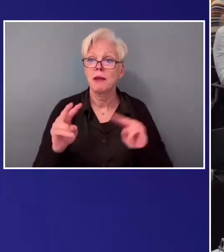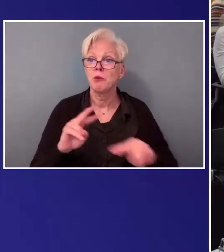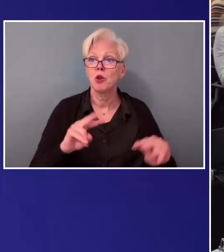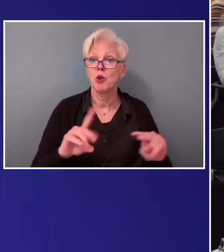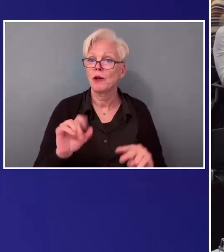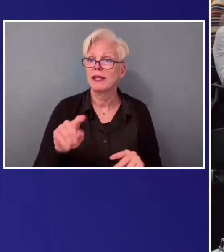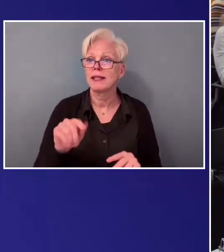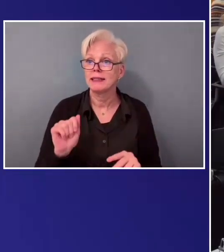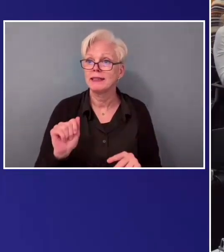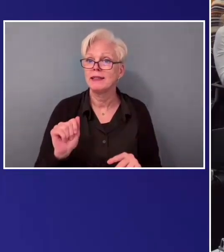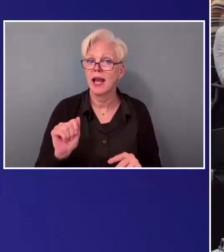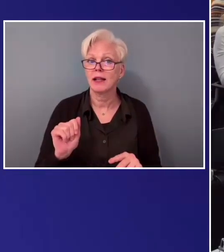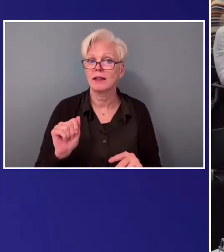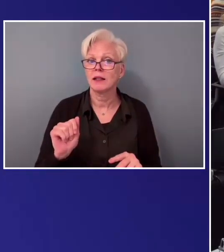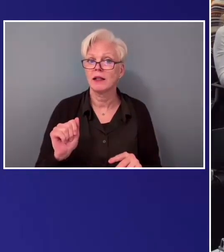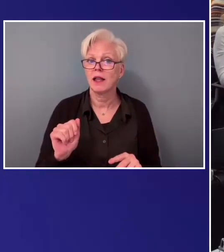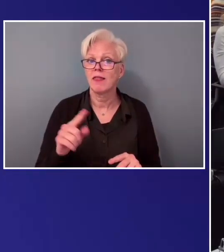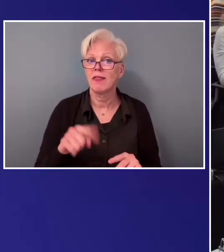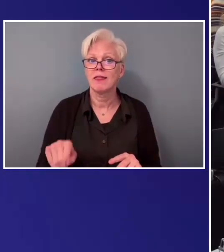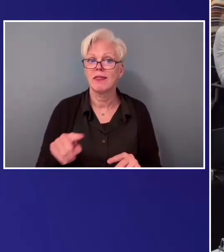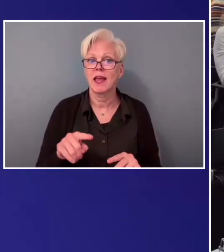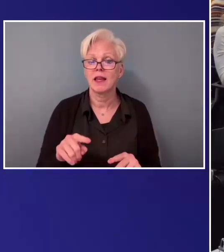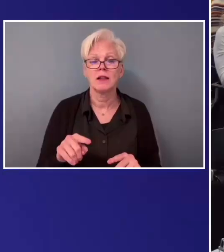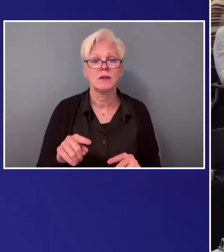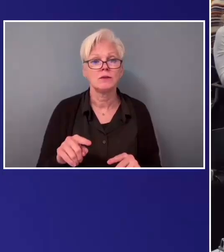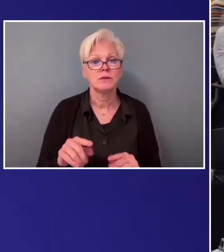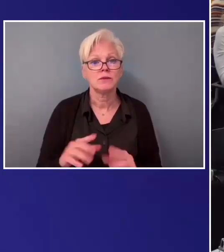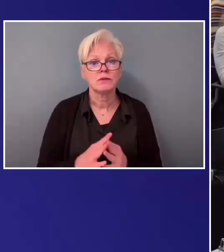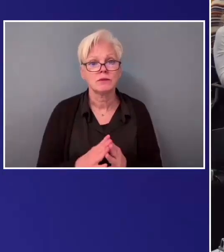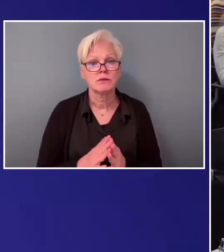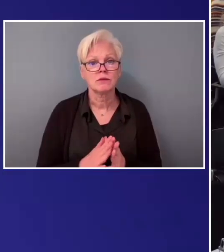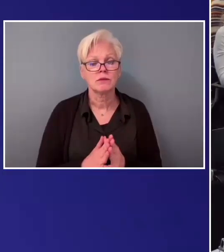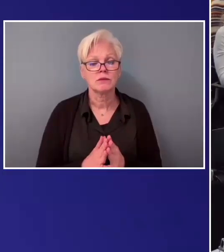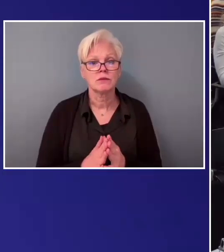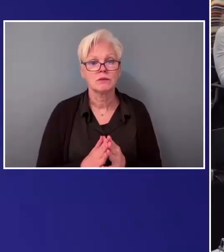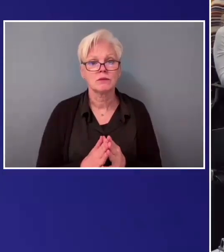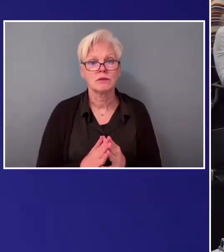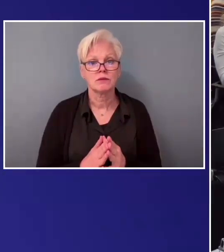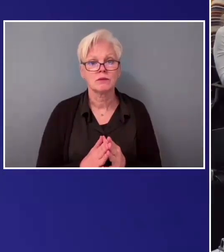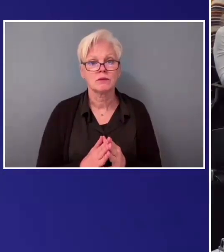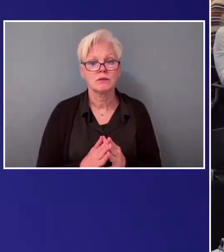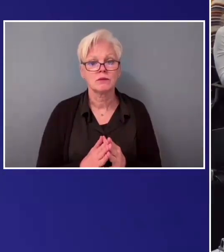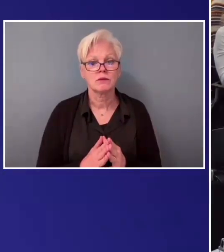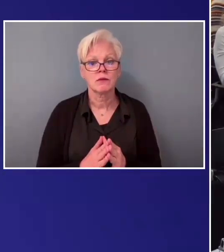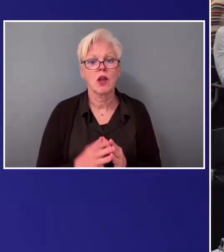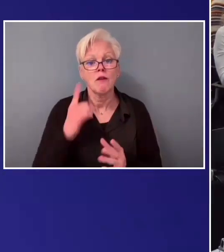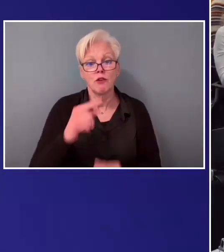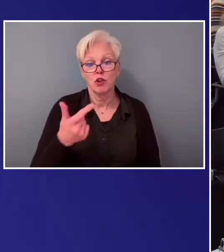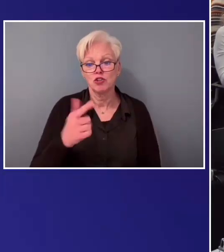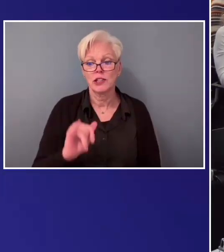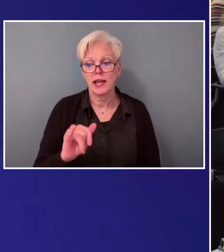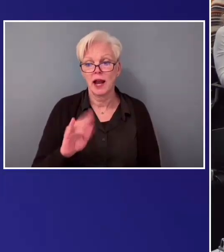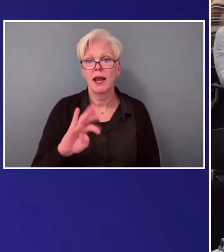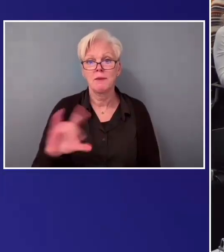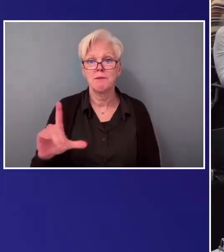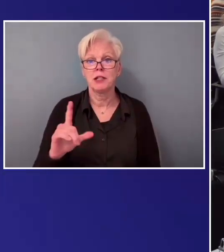they're, they're -- how do I say this? For GI Bill recipients and for tuition assistance recipients,